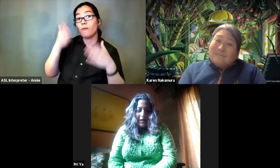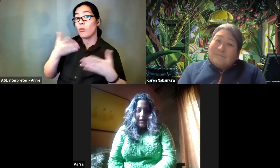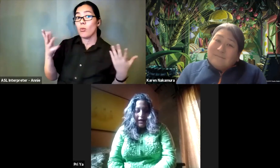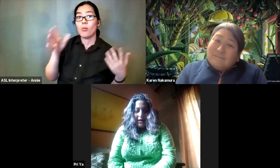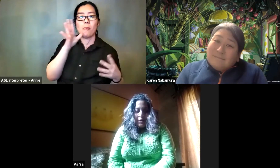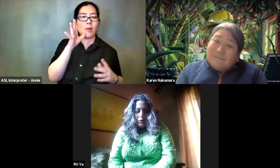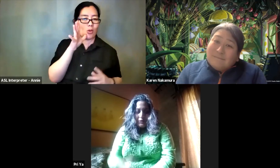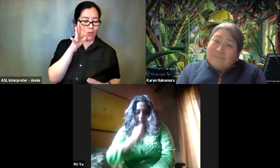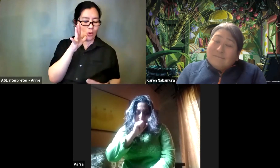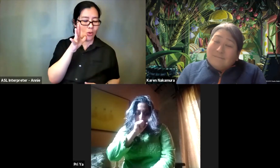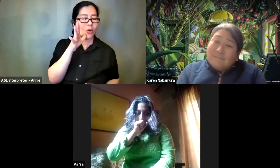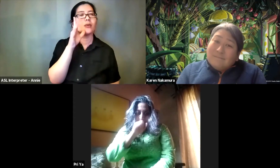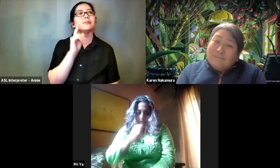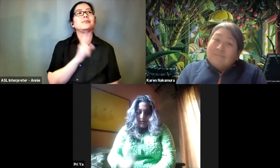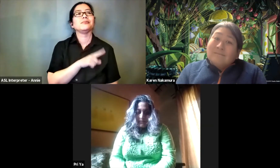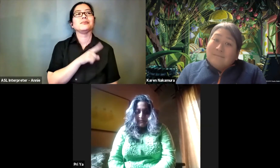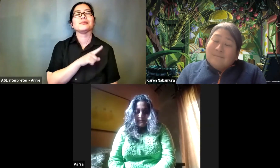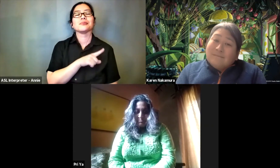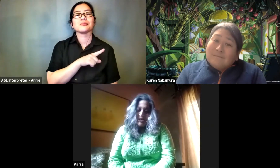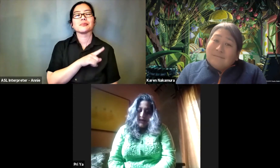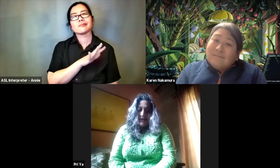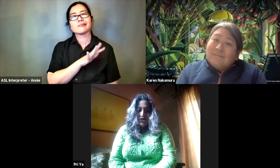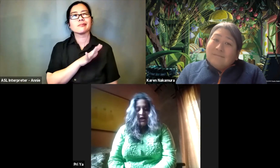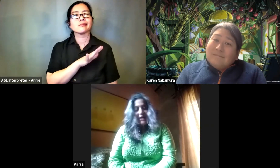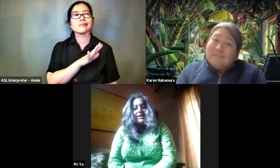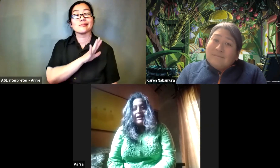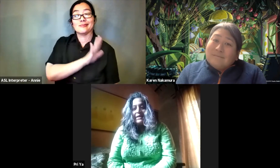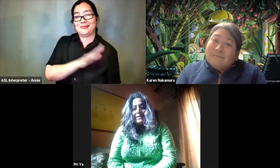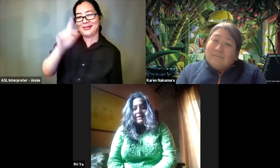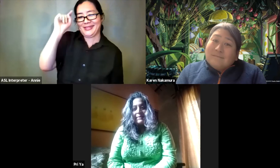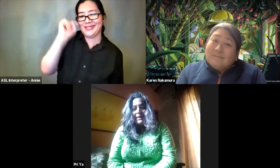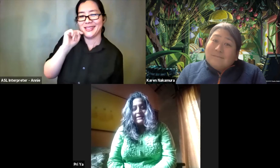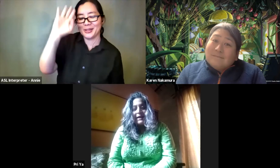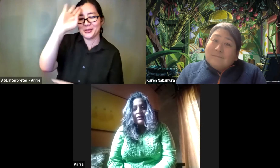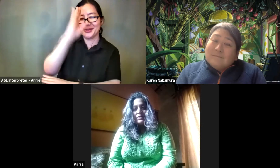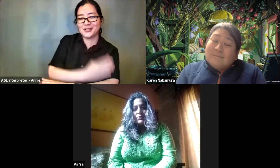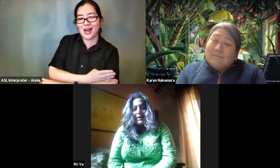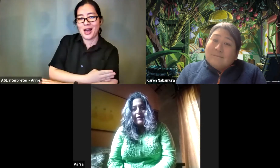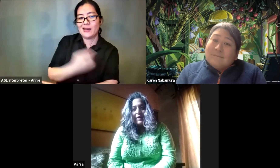Priya Ramasubban: Whose. Priya Ramasubban: teenage son is being diagnosed with.